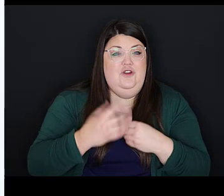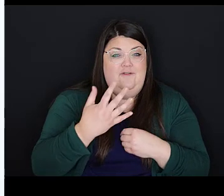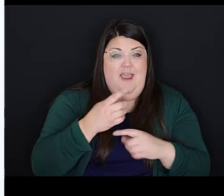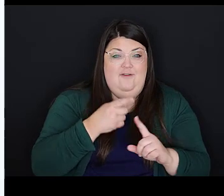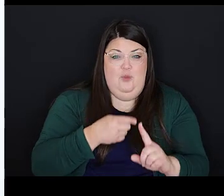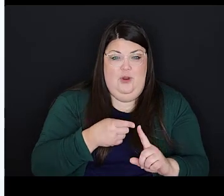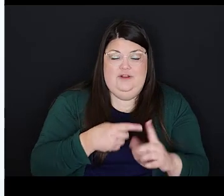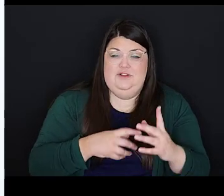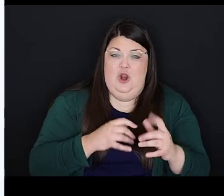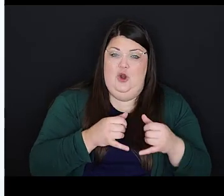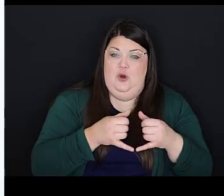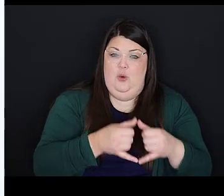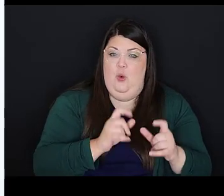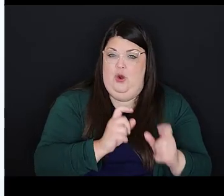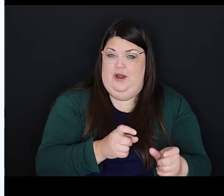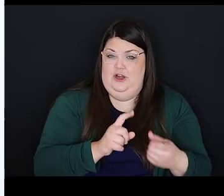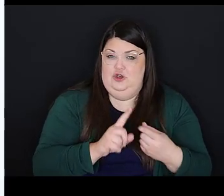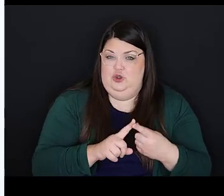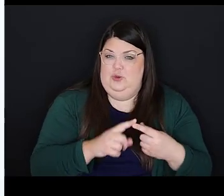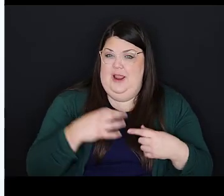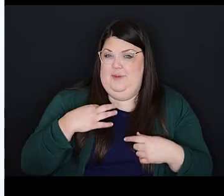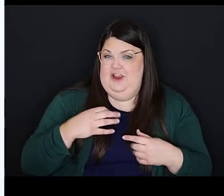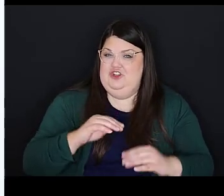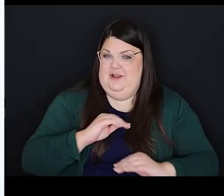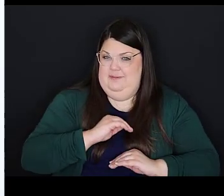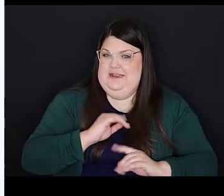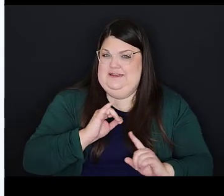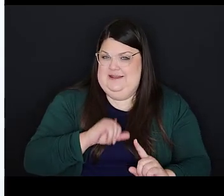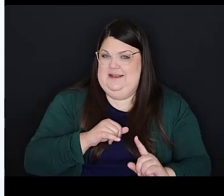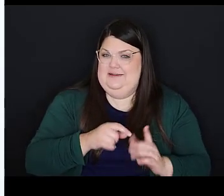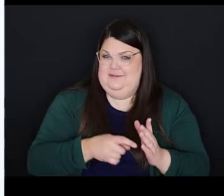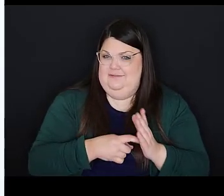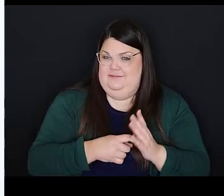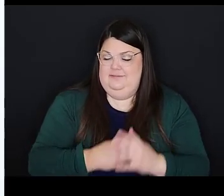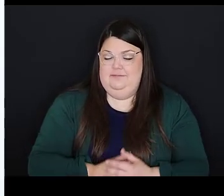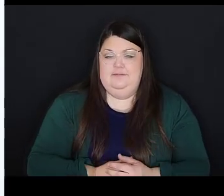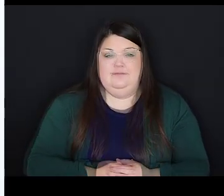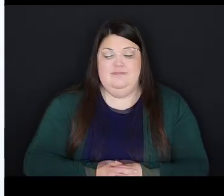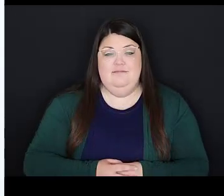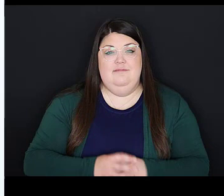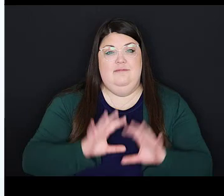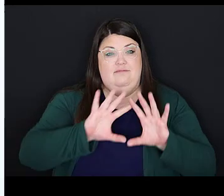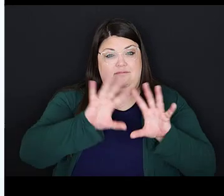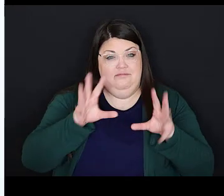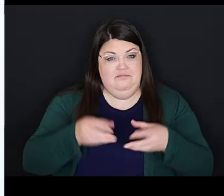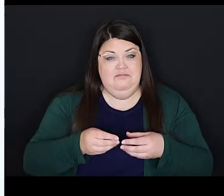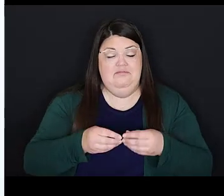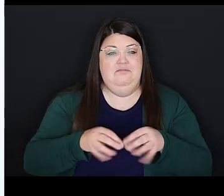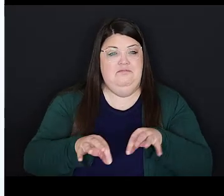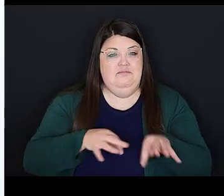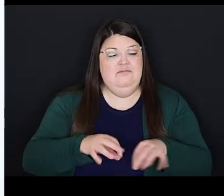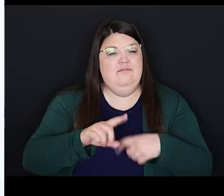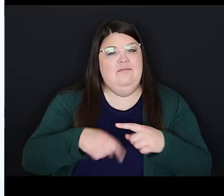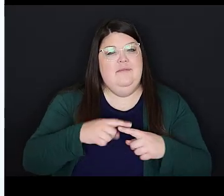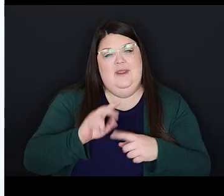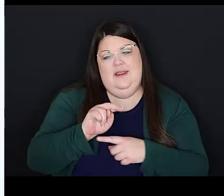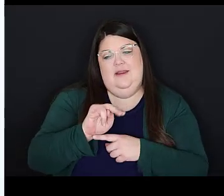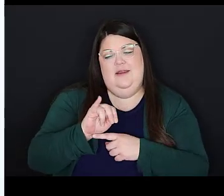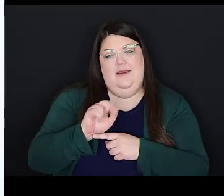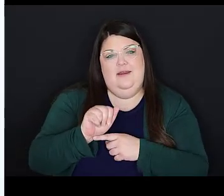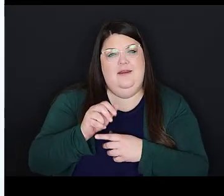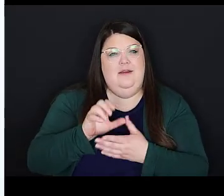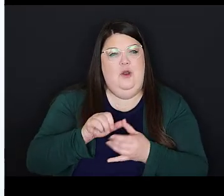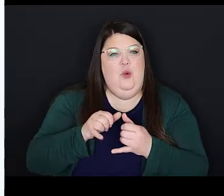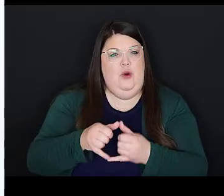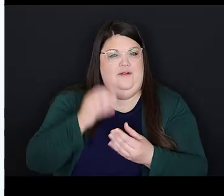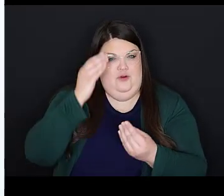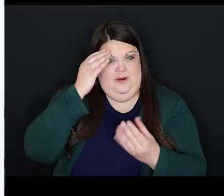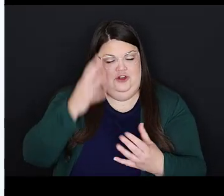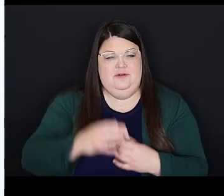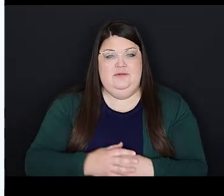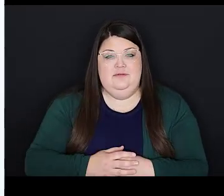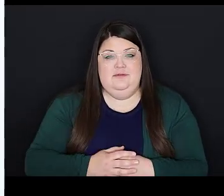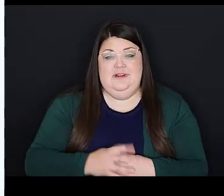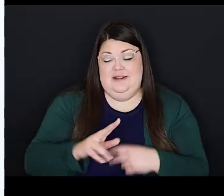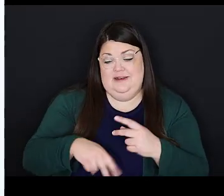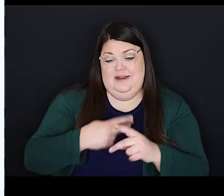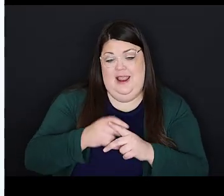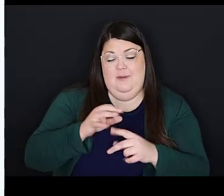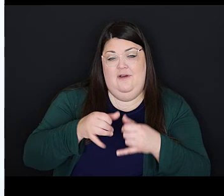to an application that meets this priority. Overview of NIA, Award Information. Type of Award: